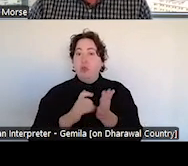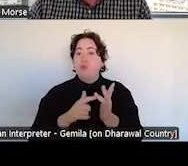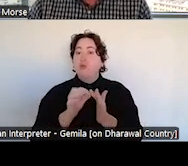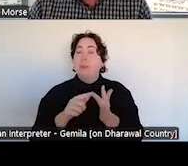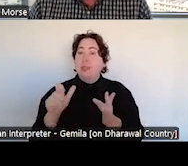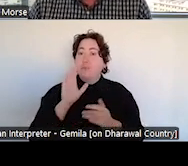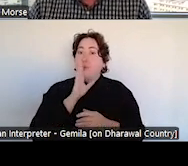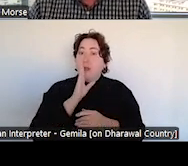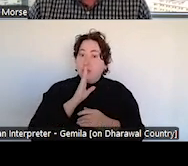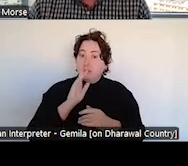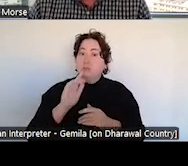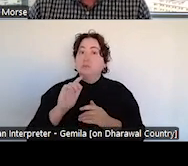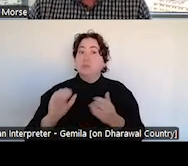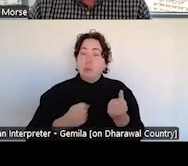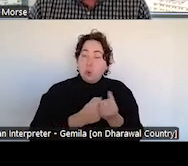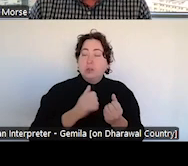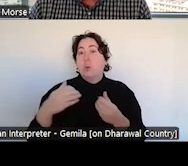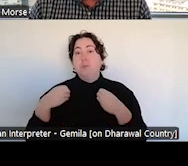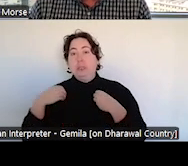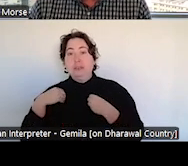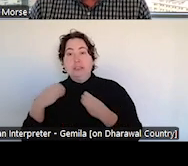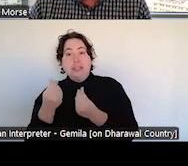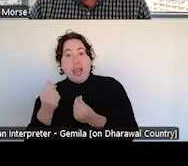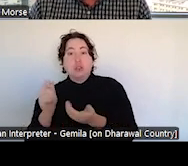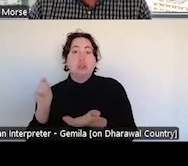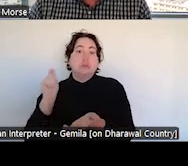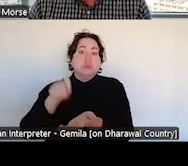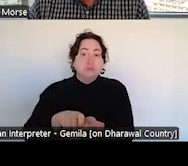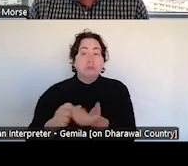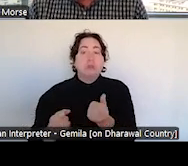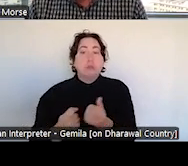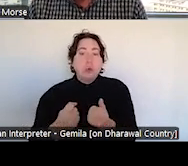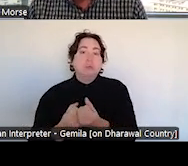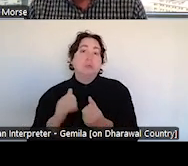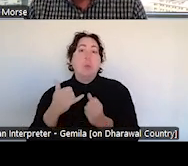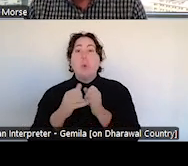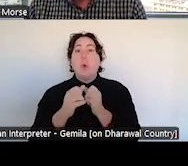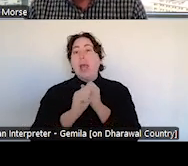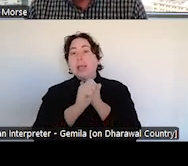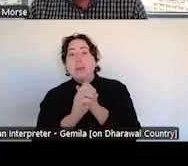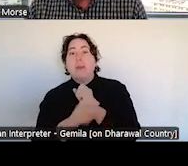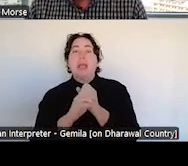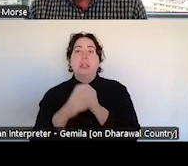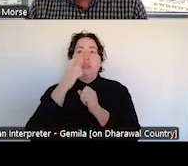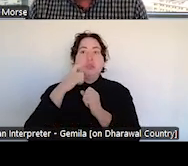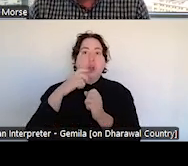or it could be a campaign that is looking to increase the level of giving from people that